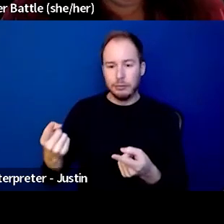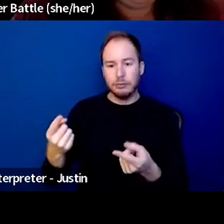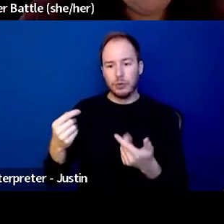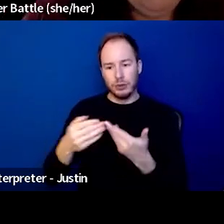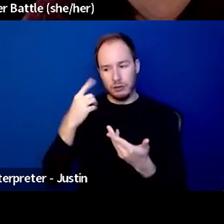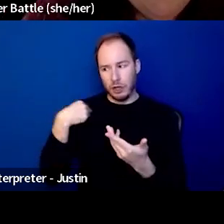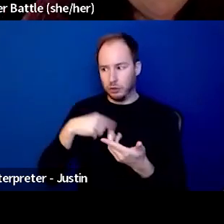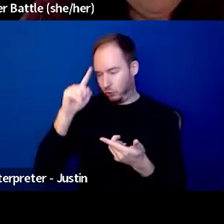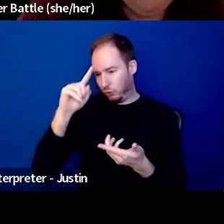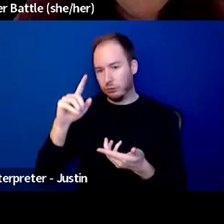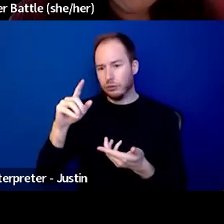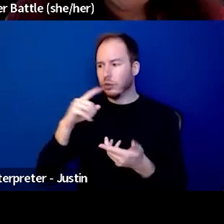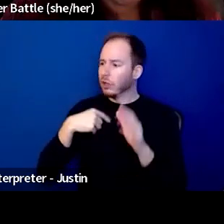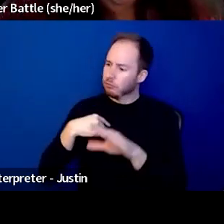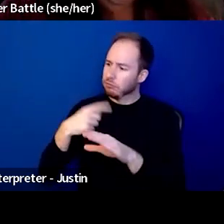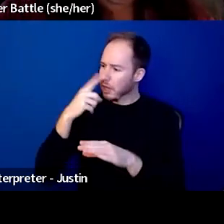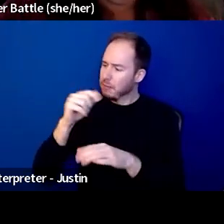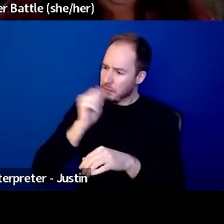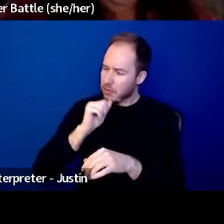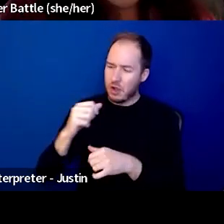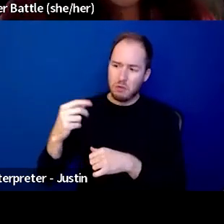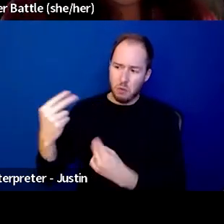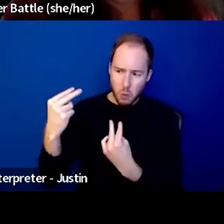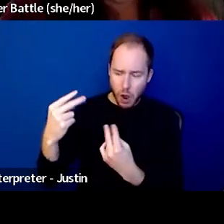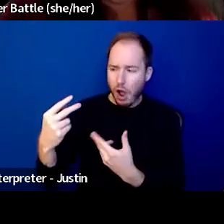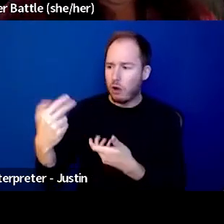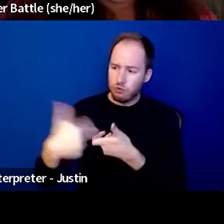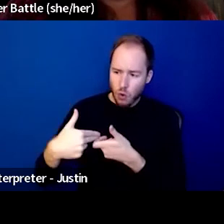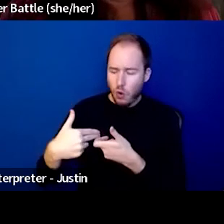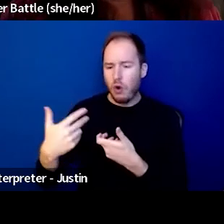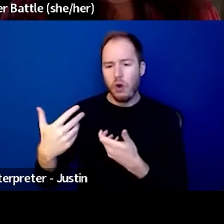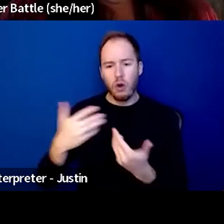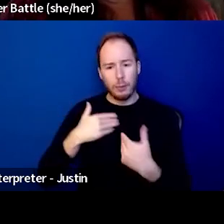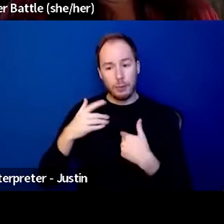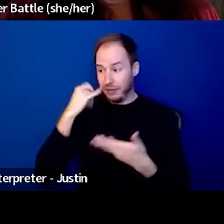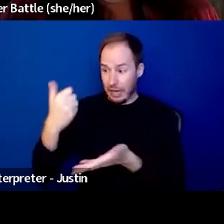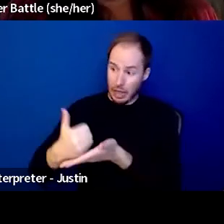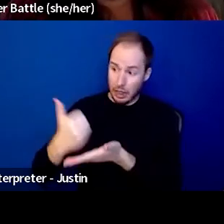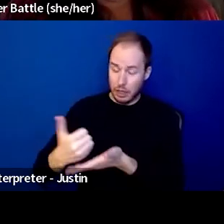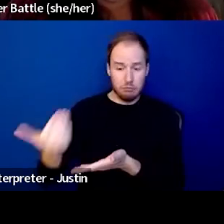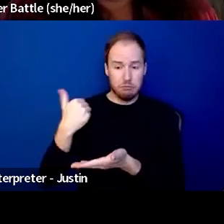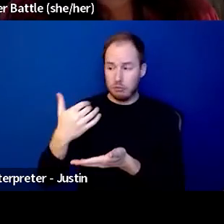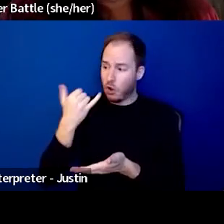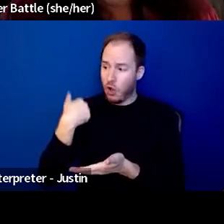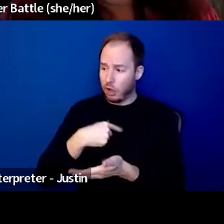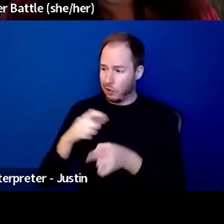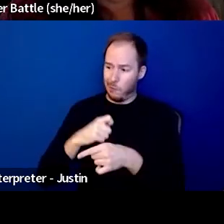So I say, please just be patient, please be patient. And if you need help call, like call me, or email me,